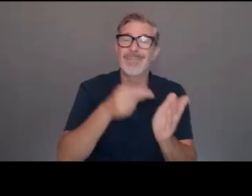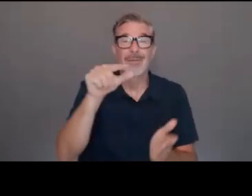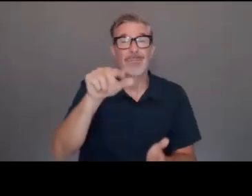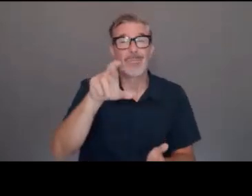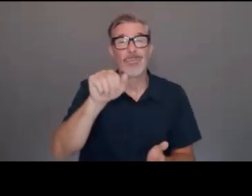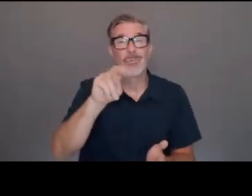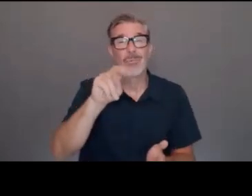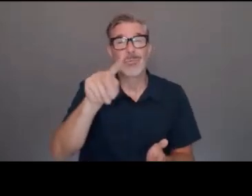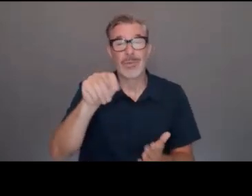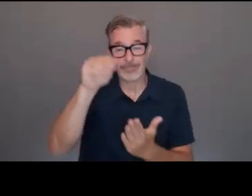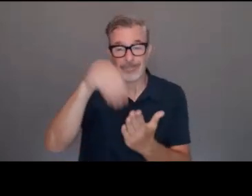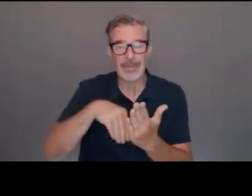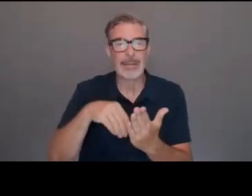So ensure that you're paying yourself.